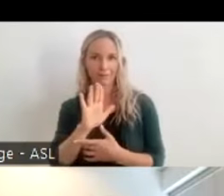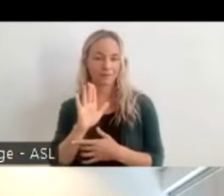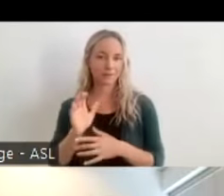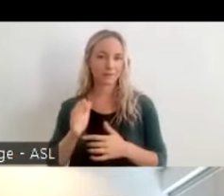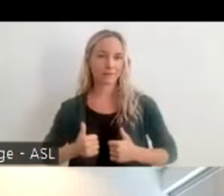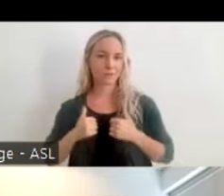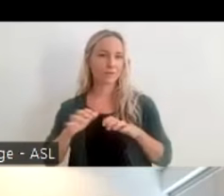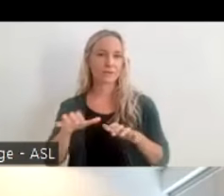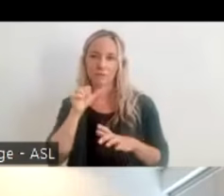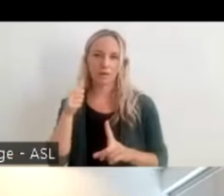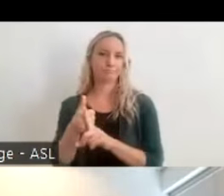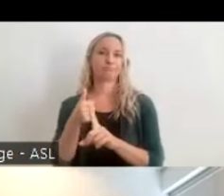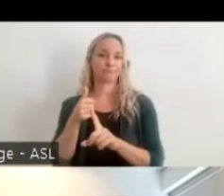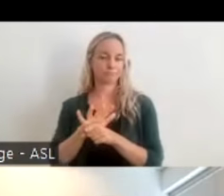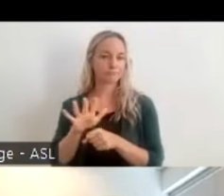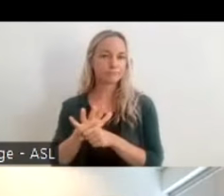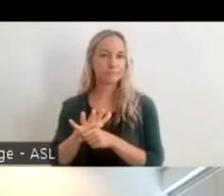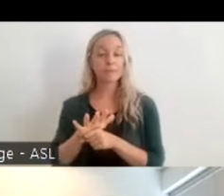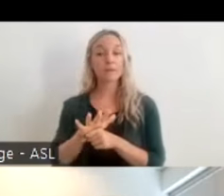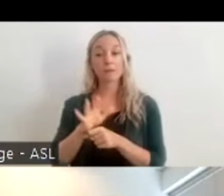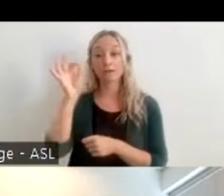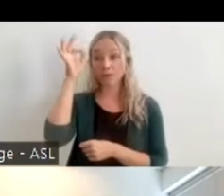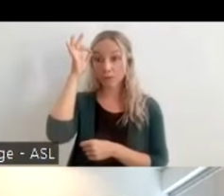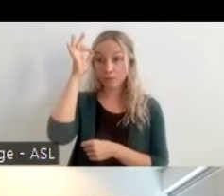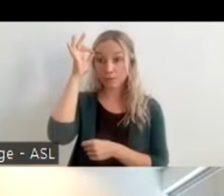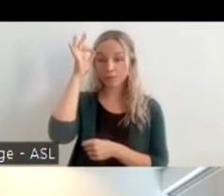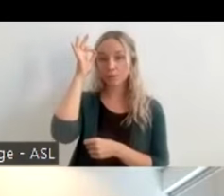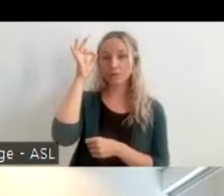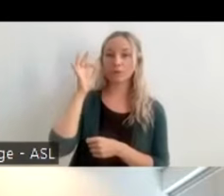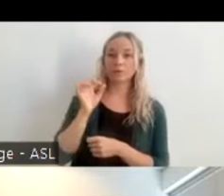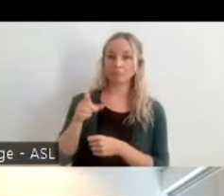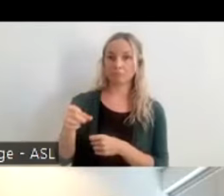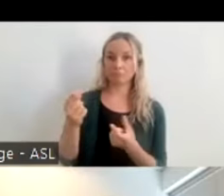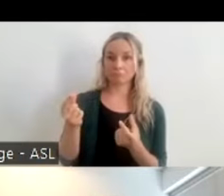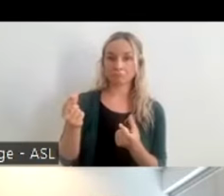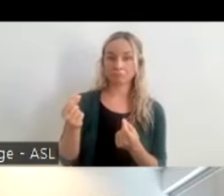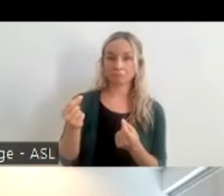cause of action brought under the ADA was dismissed, but the state action was allowed to proceed because of the